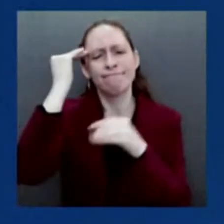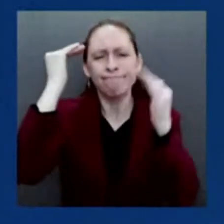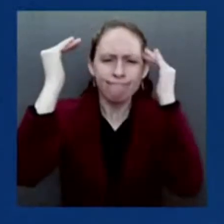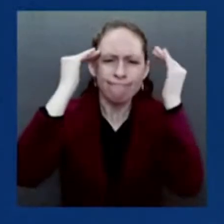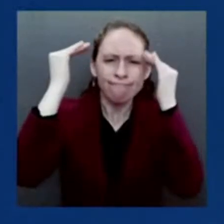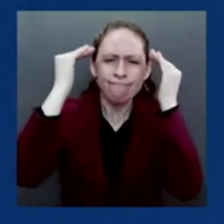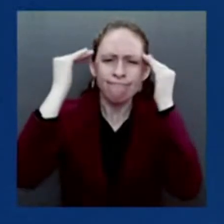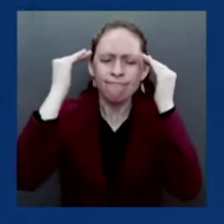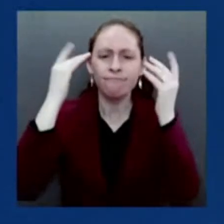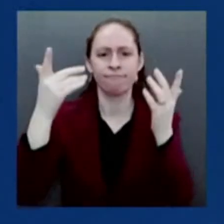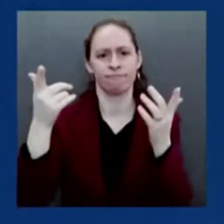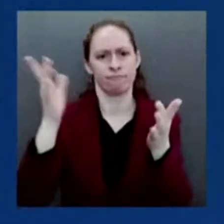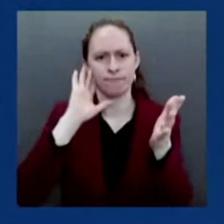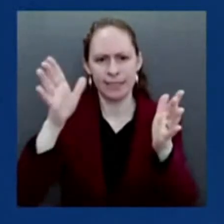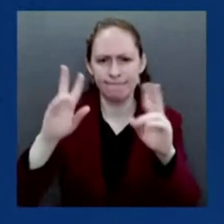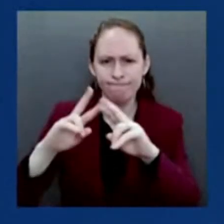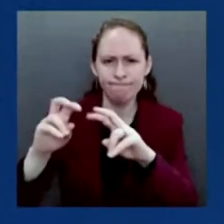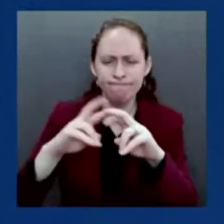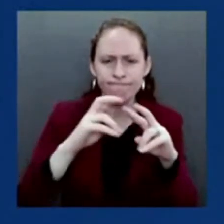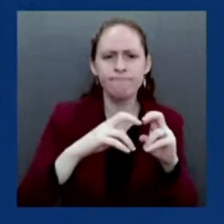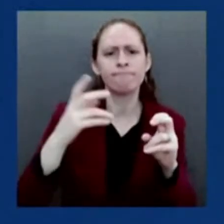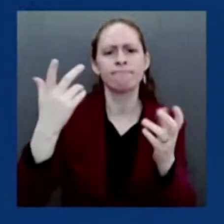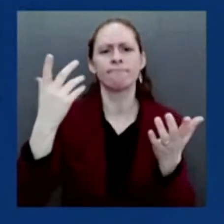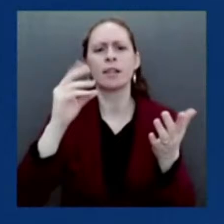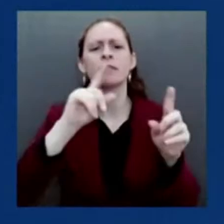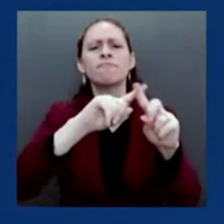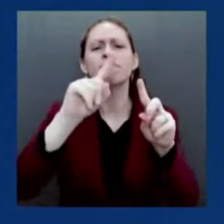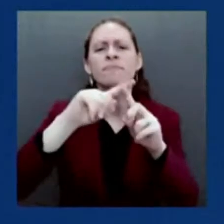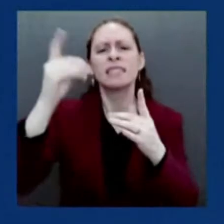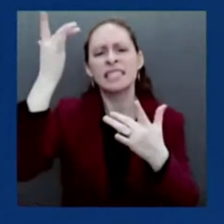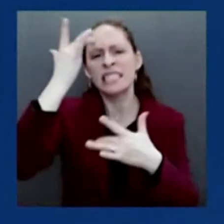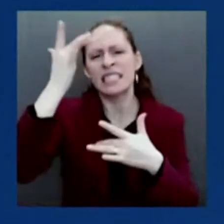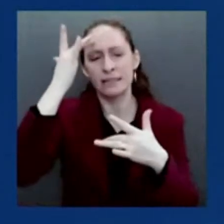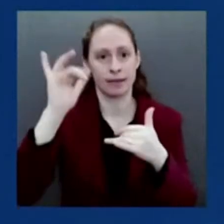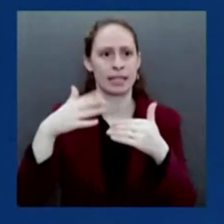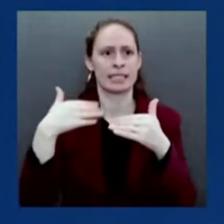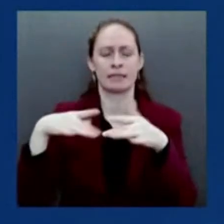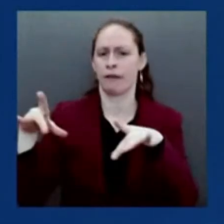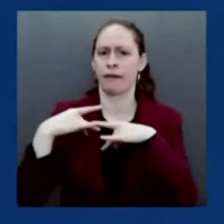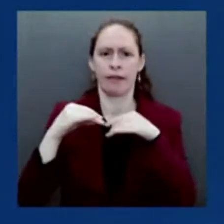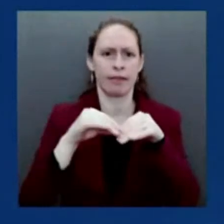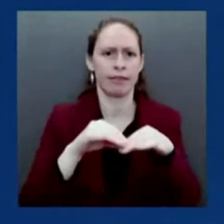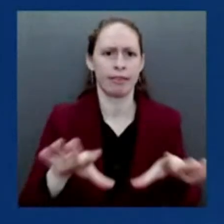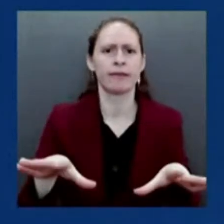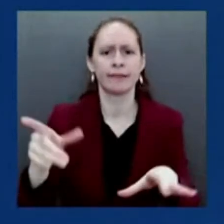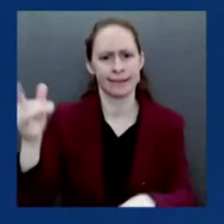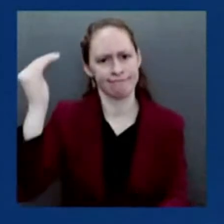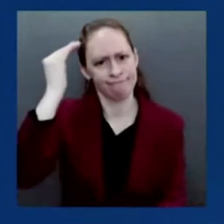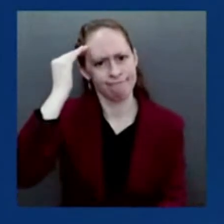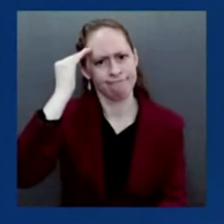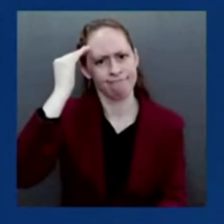RECOGNIZED IN THE FIELD OF PUBLIC HEALTH, PREPAREDNESS,